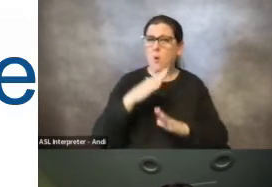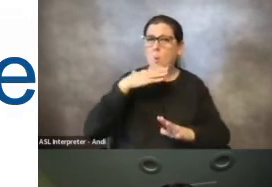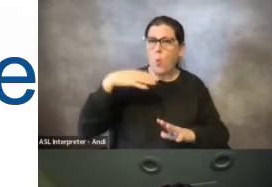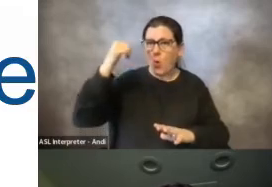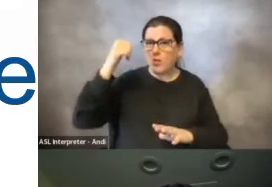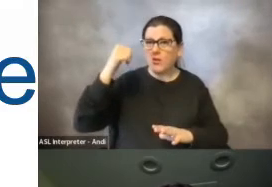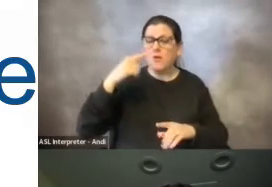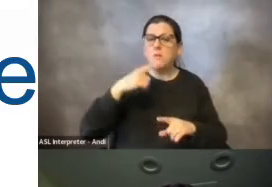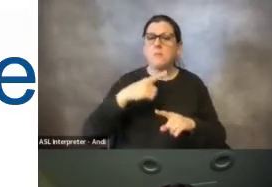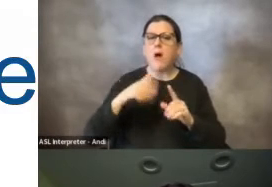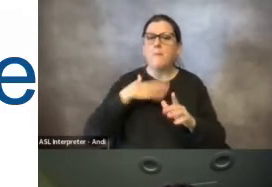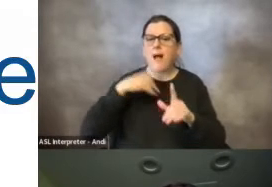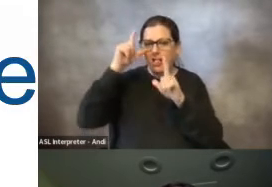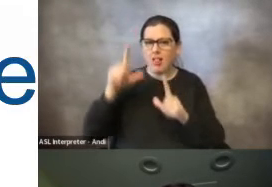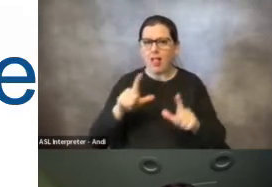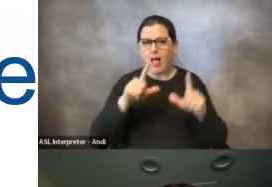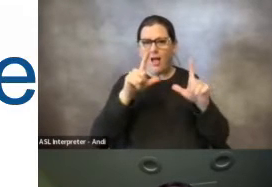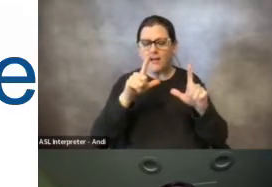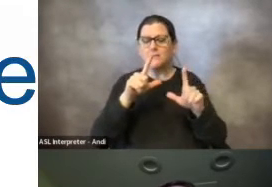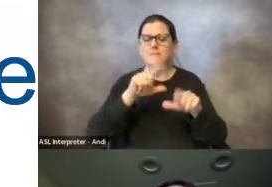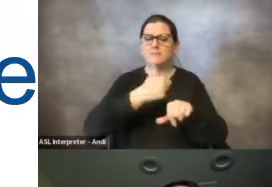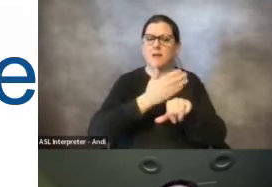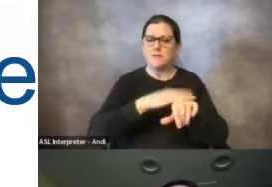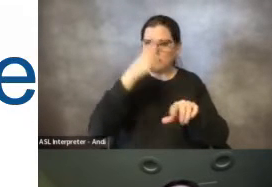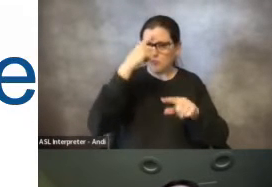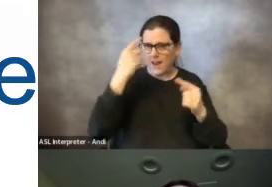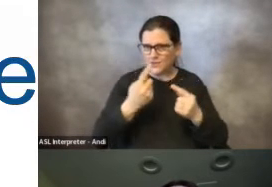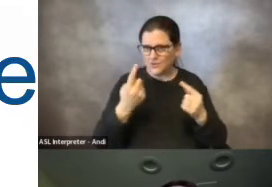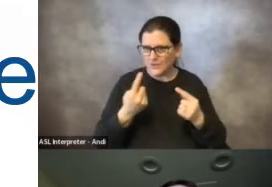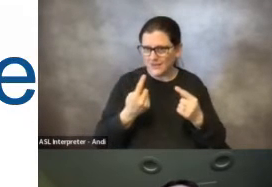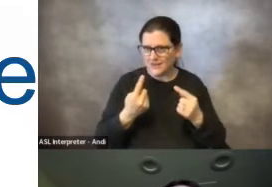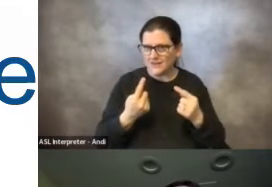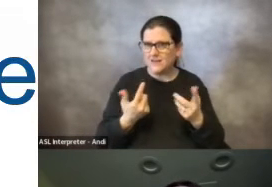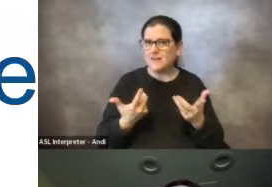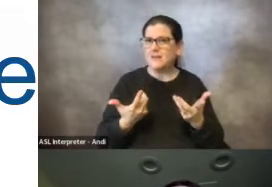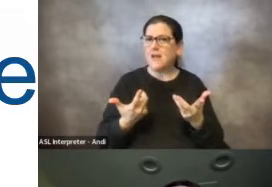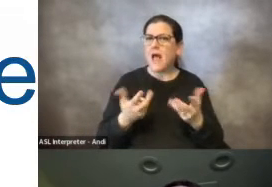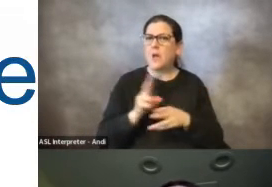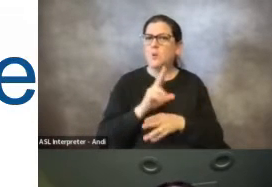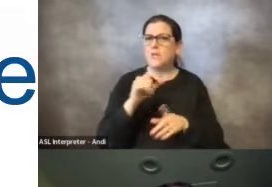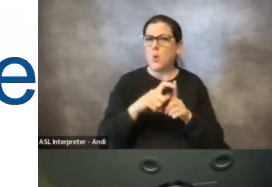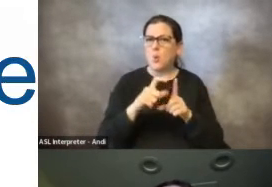lens, really just looking at it through. I know, I use that word a lot, or that phrase a lot with